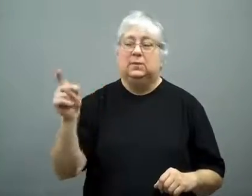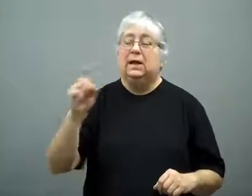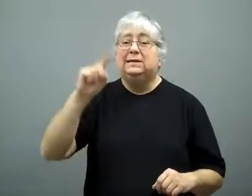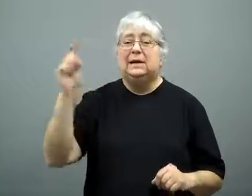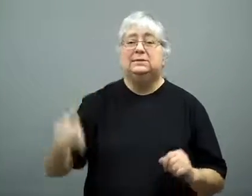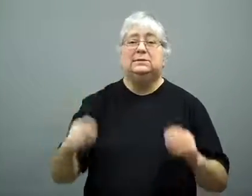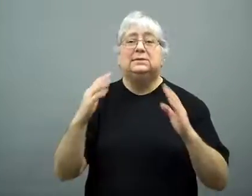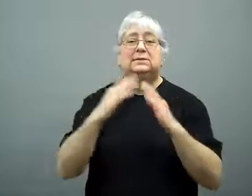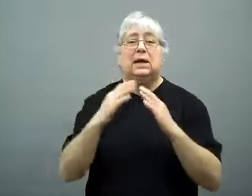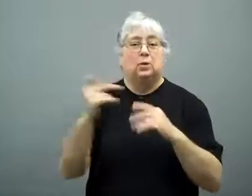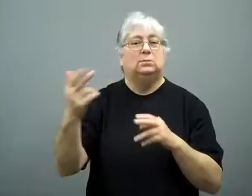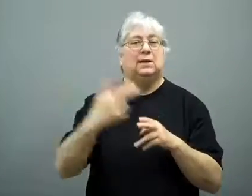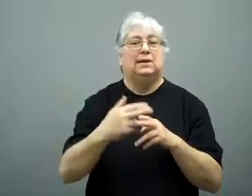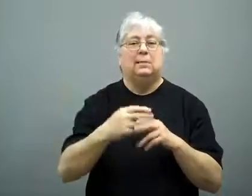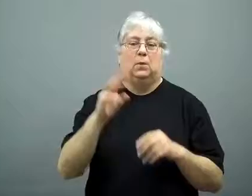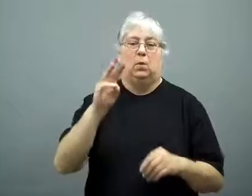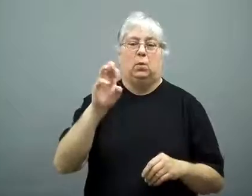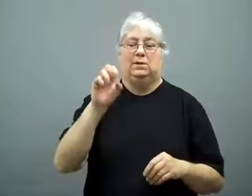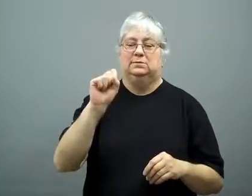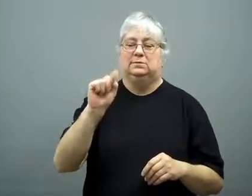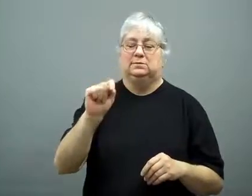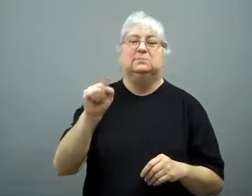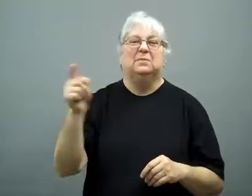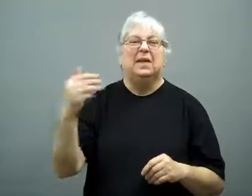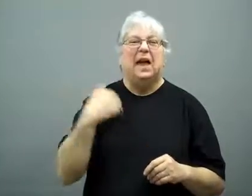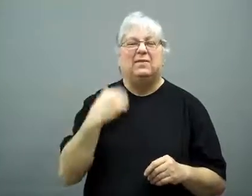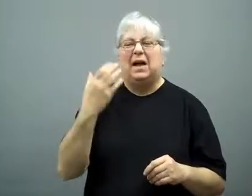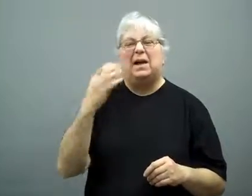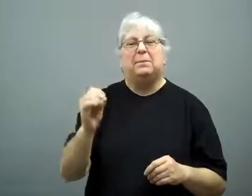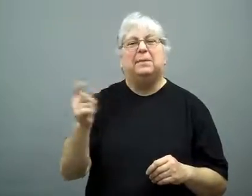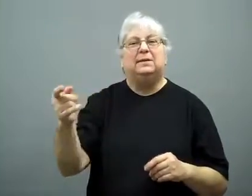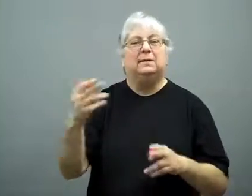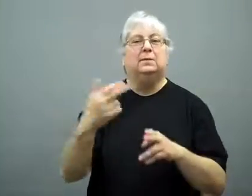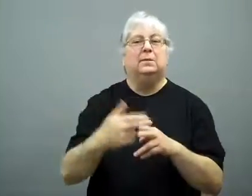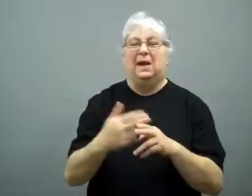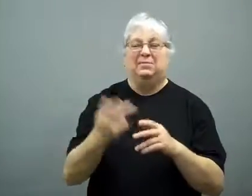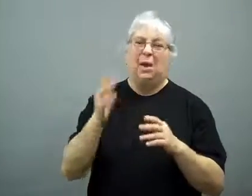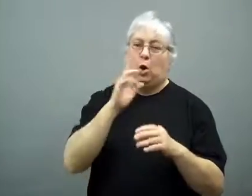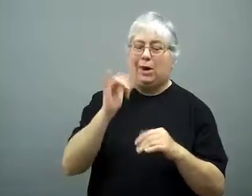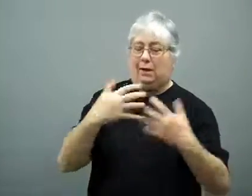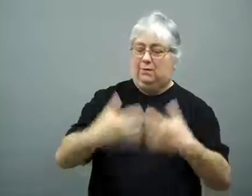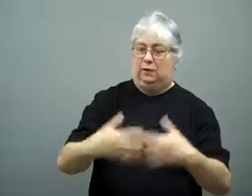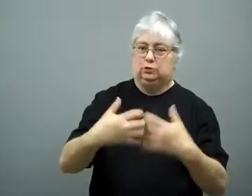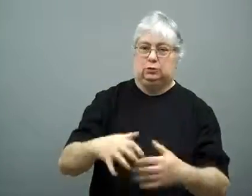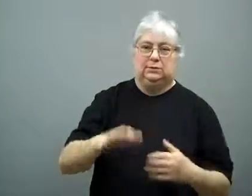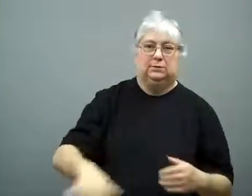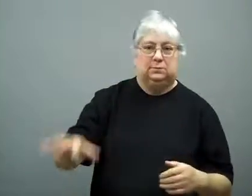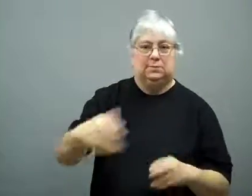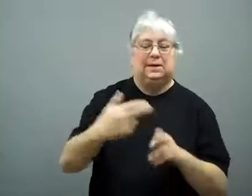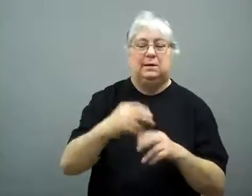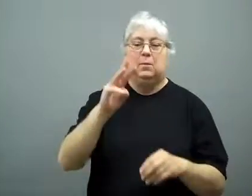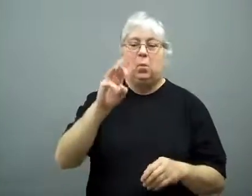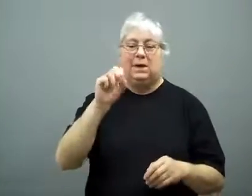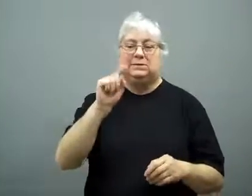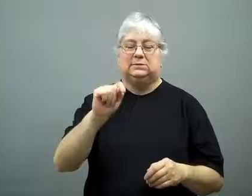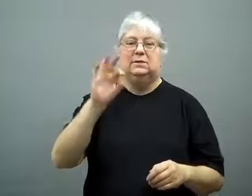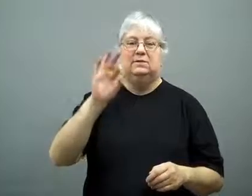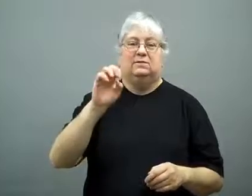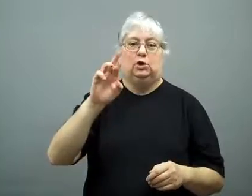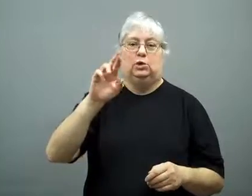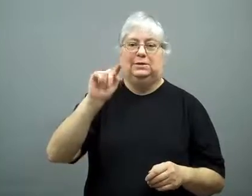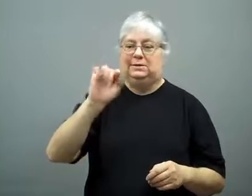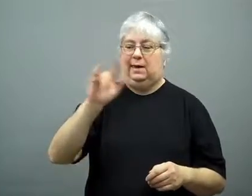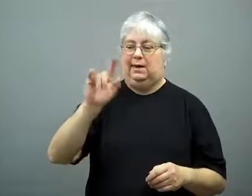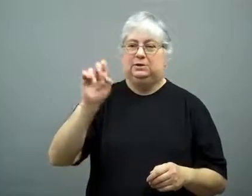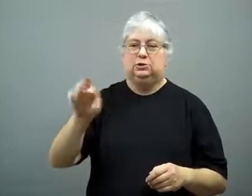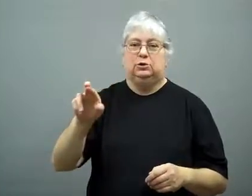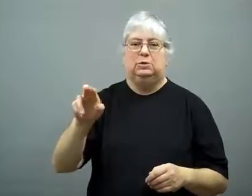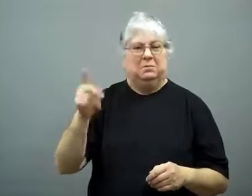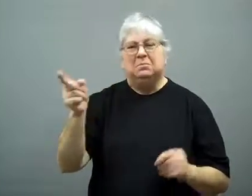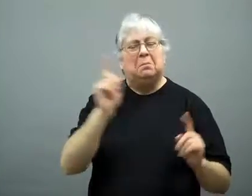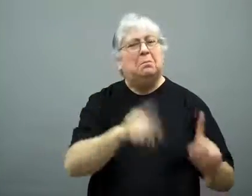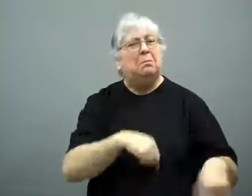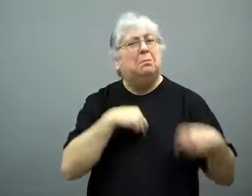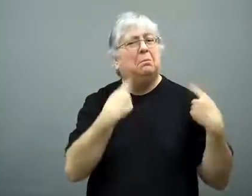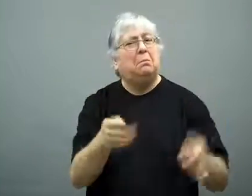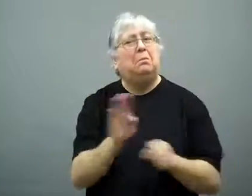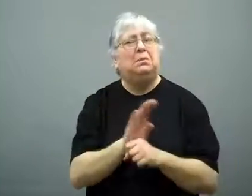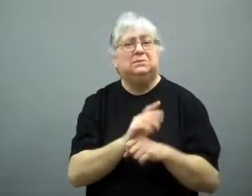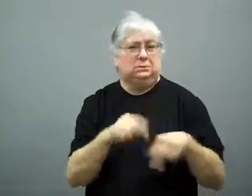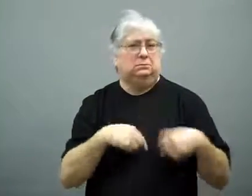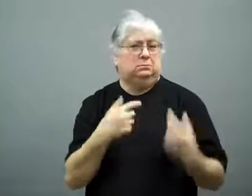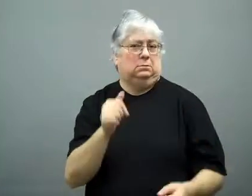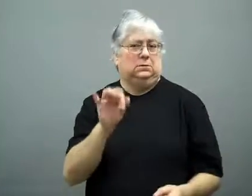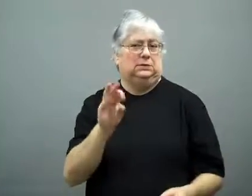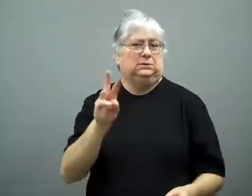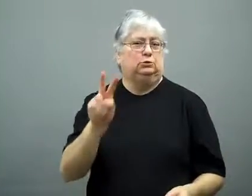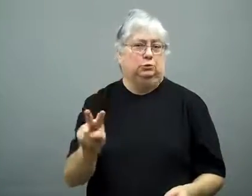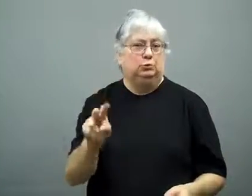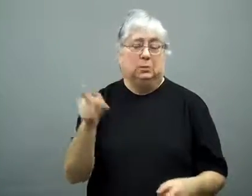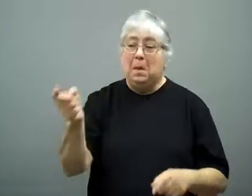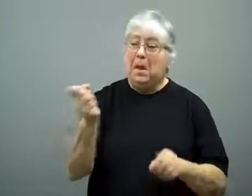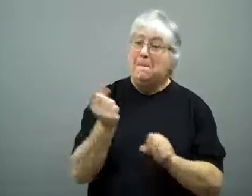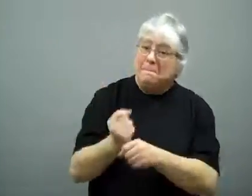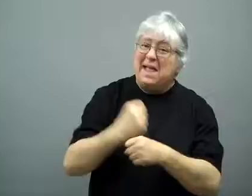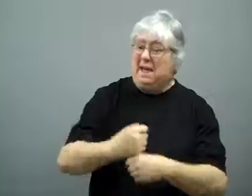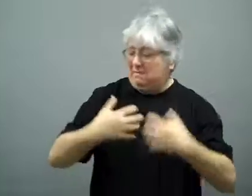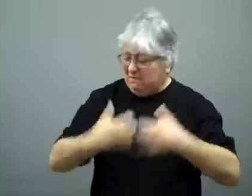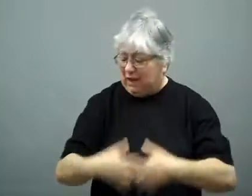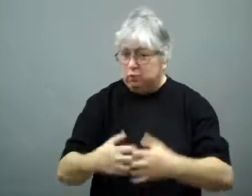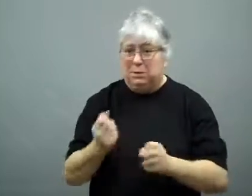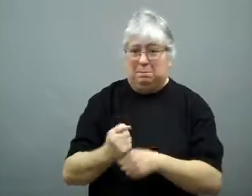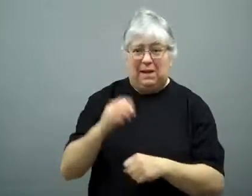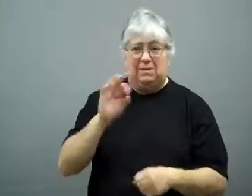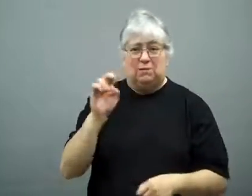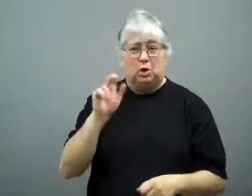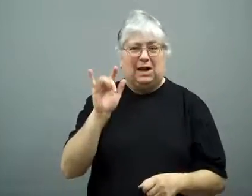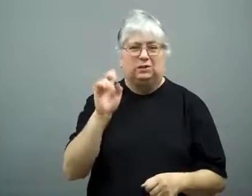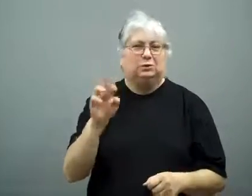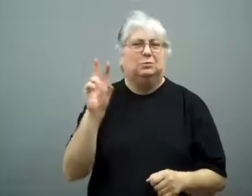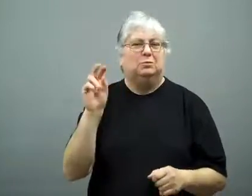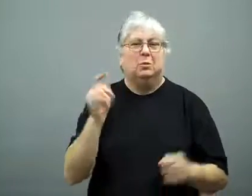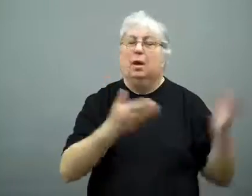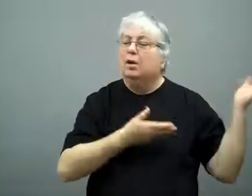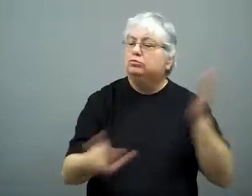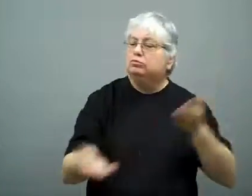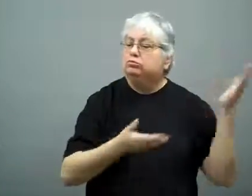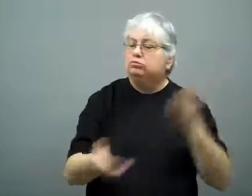There is a plant, West Fertilizer, in the town of West in Texas.